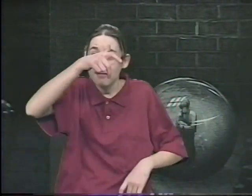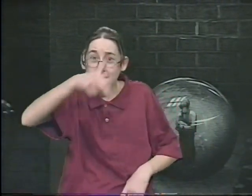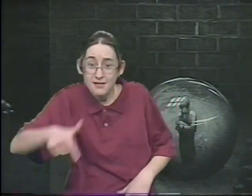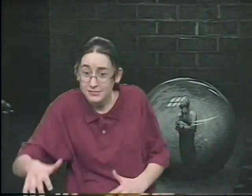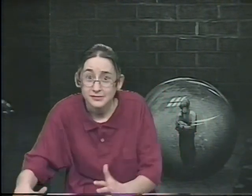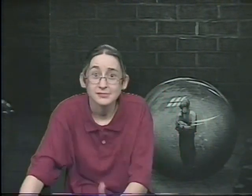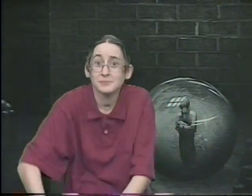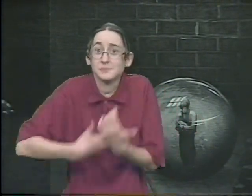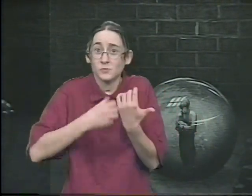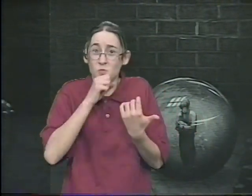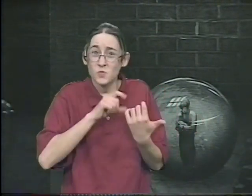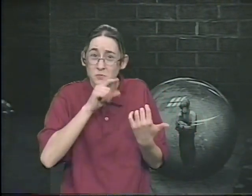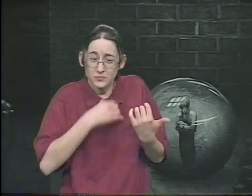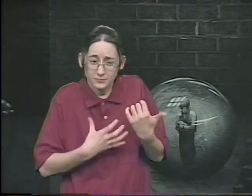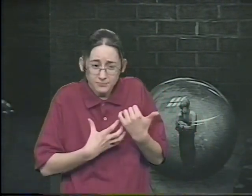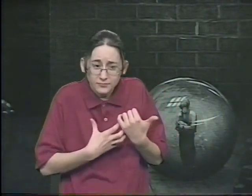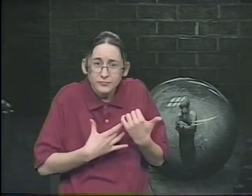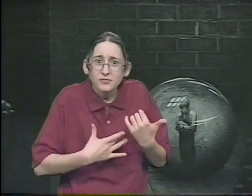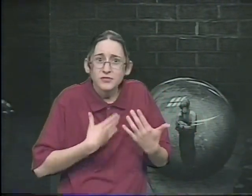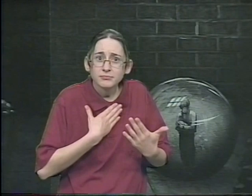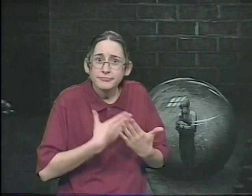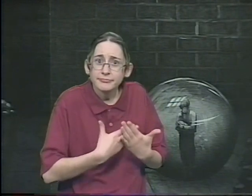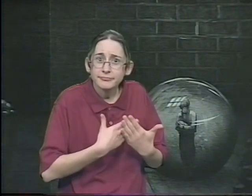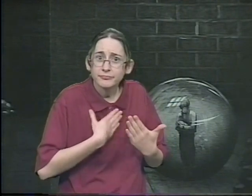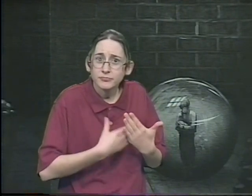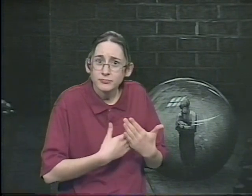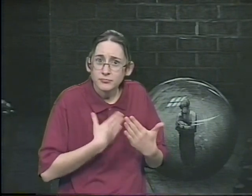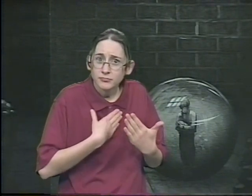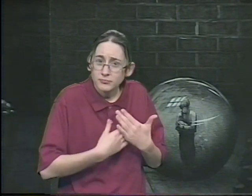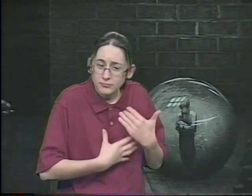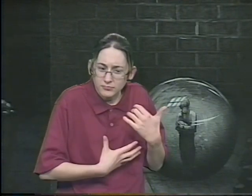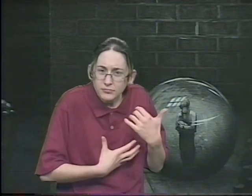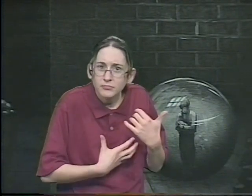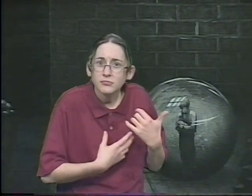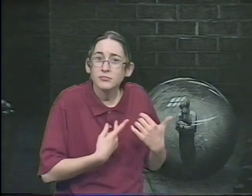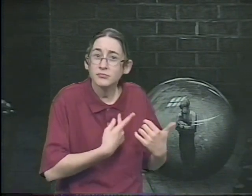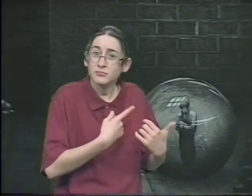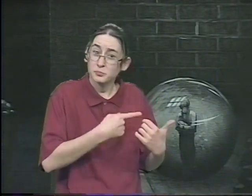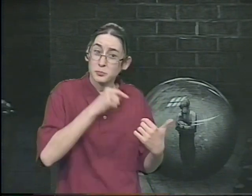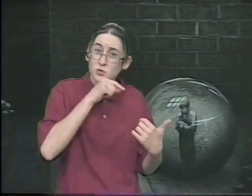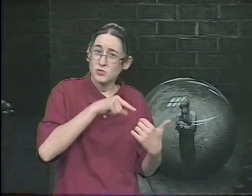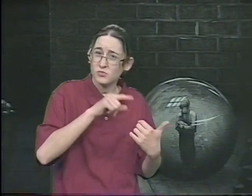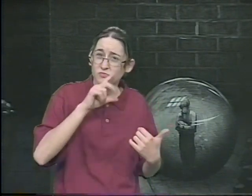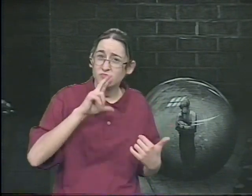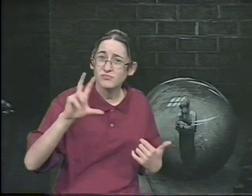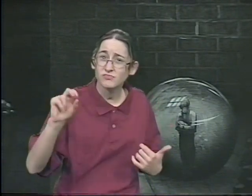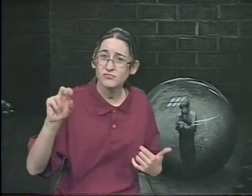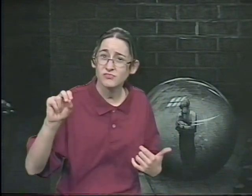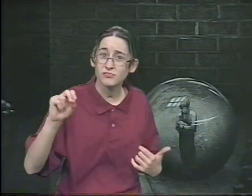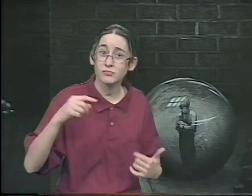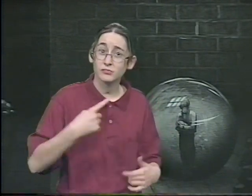I ran down the steps and picked up the old bird. Through his cold skin, I could feel his tiny heart beat,